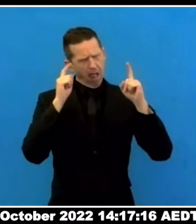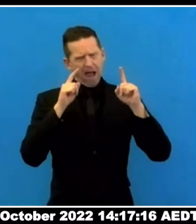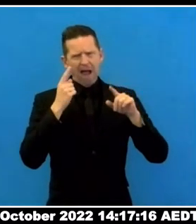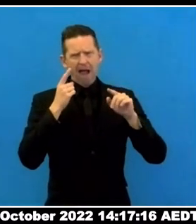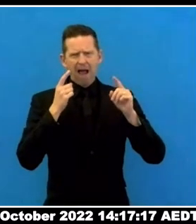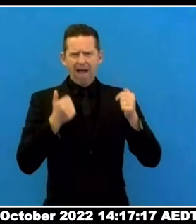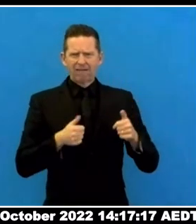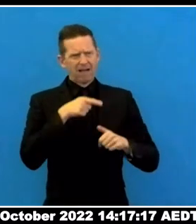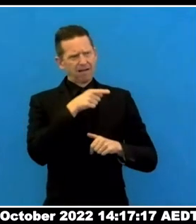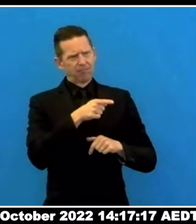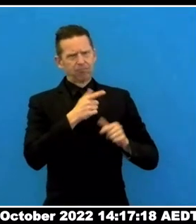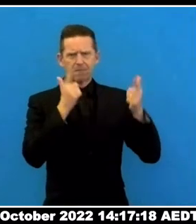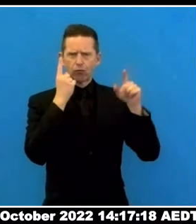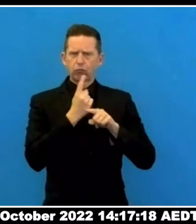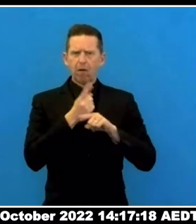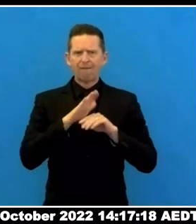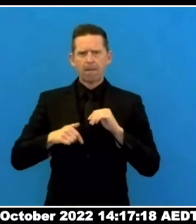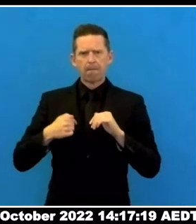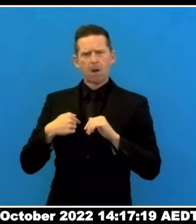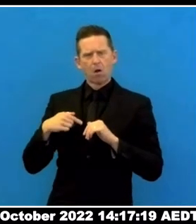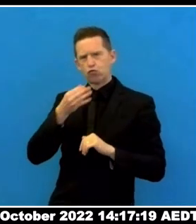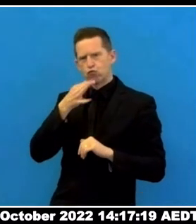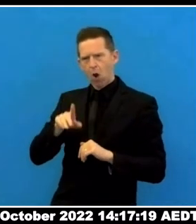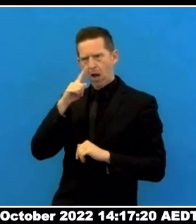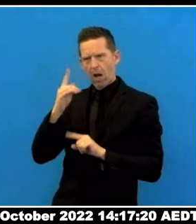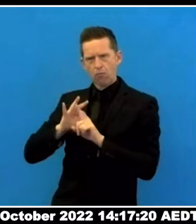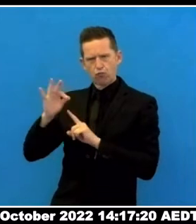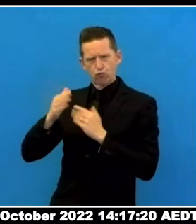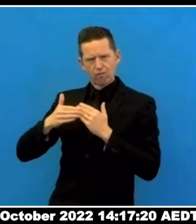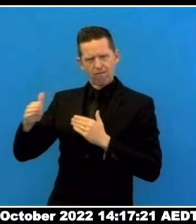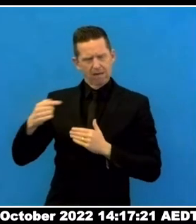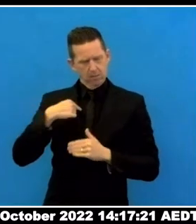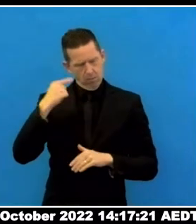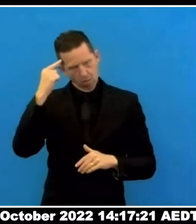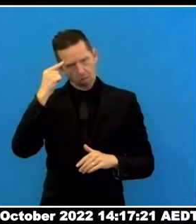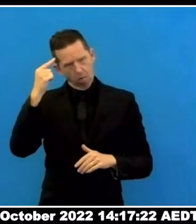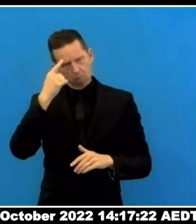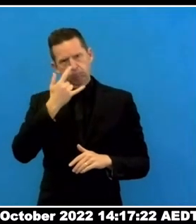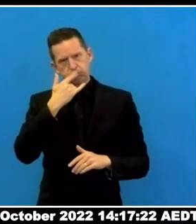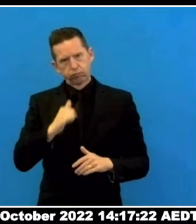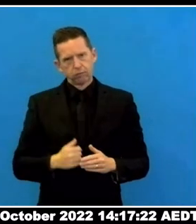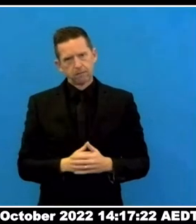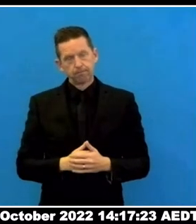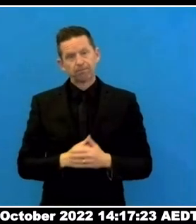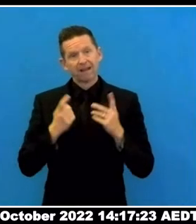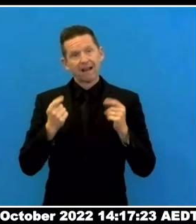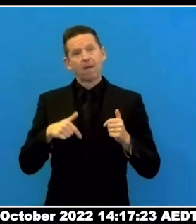It really stuck with me. Following that, I spent approximately one hour on the phone